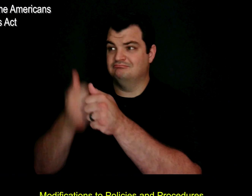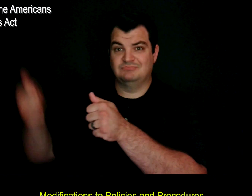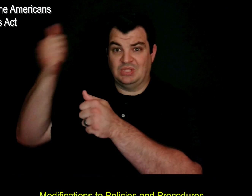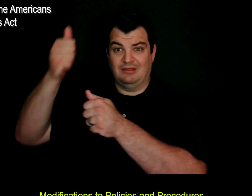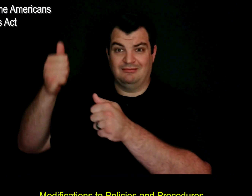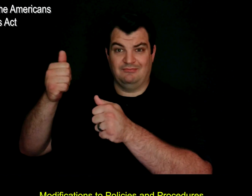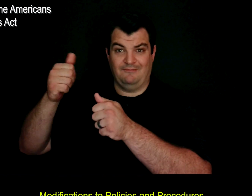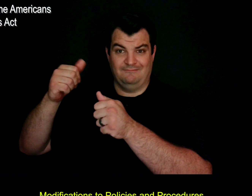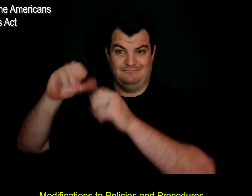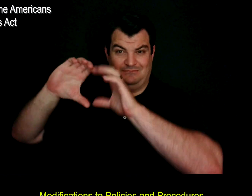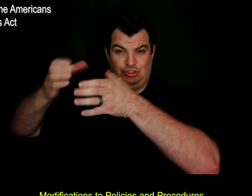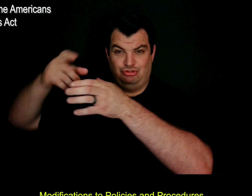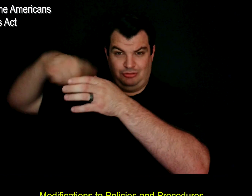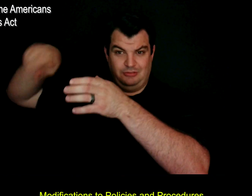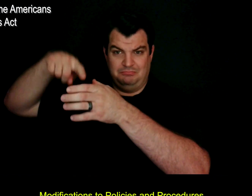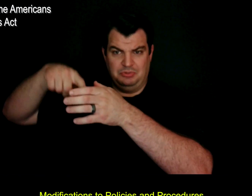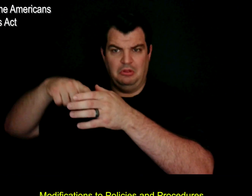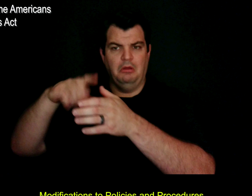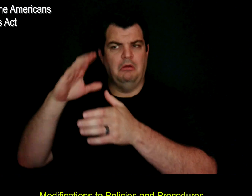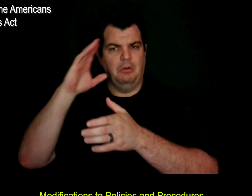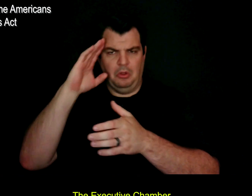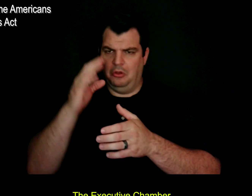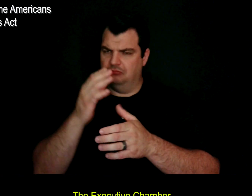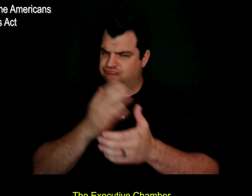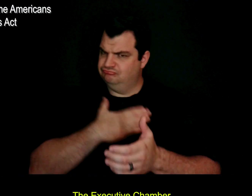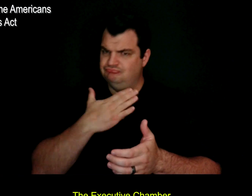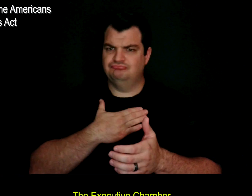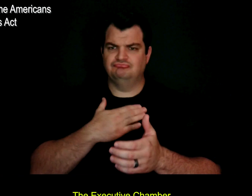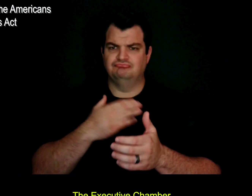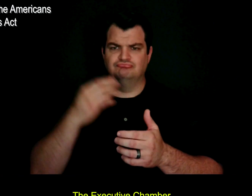Modifications to Policies and Procedures The Executive Chamber